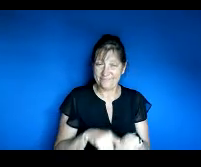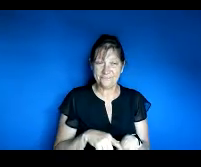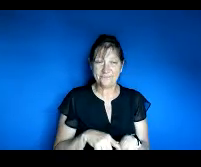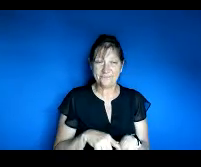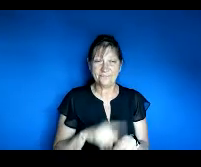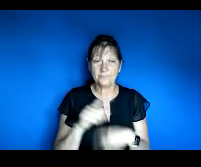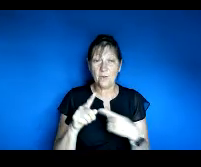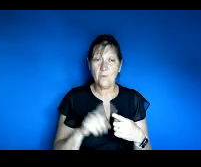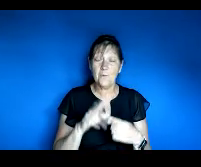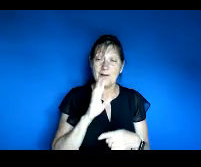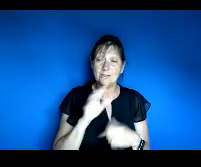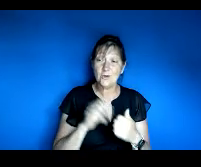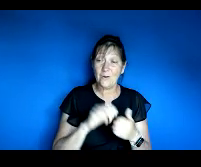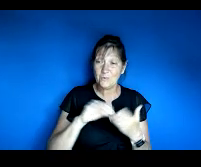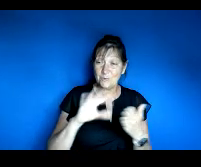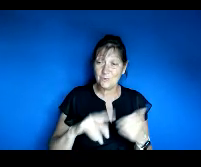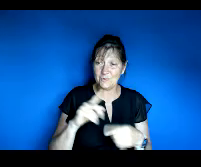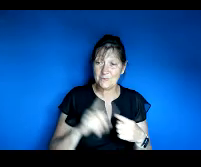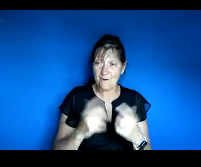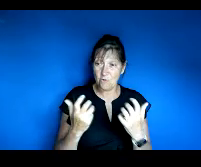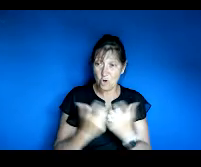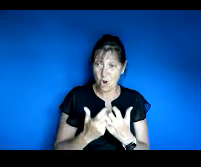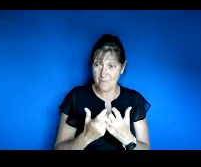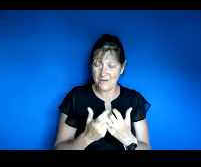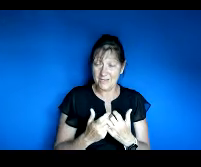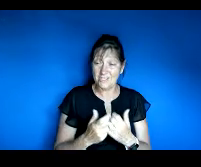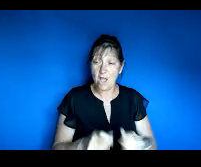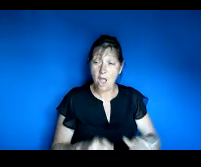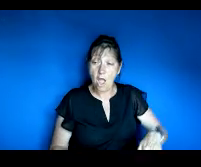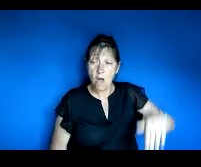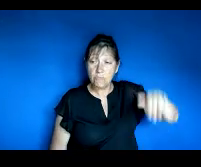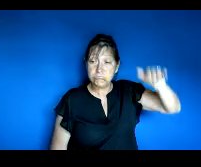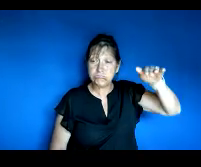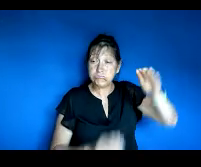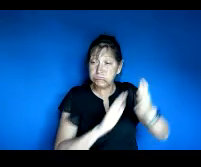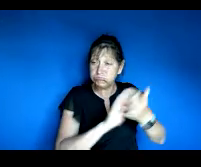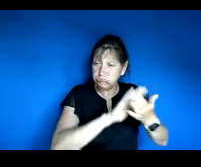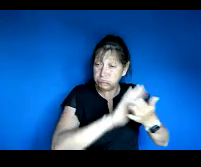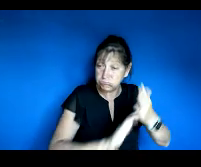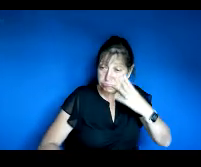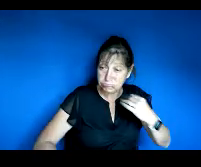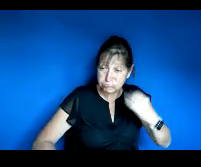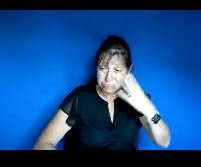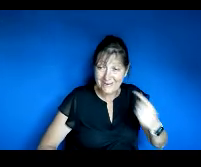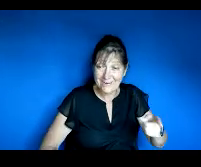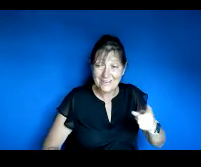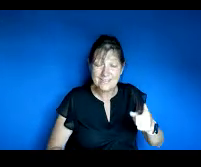with students about accommodations is that, you know, in the K-12 world, they're really looking through the lens of success.